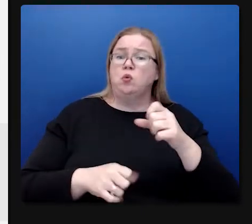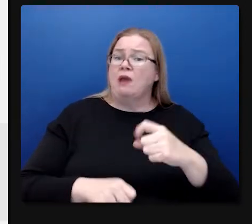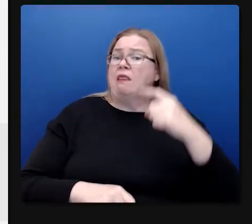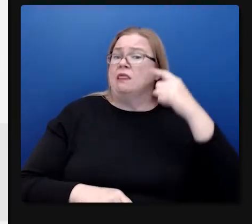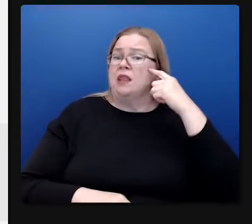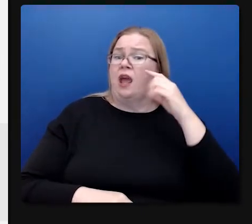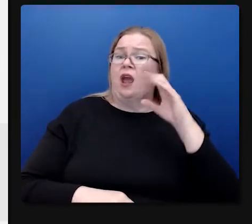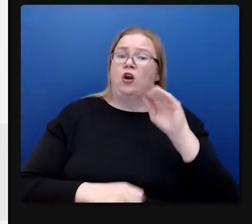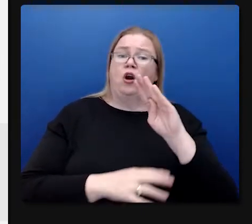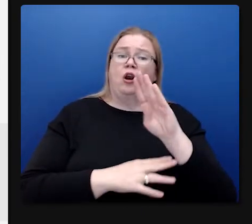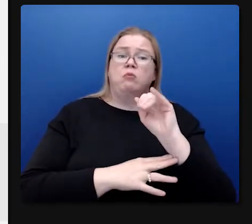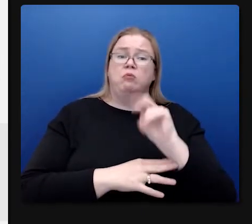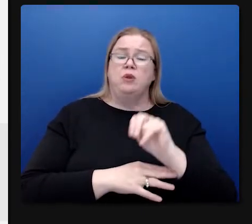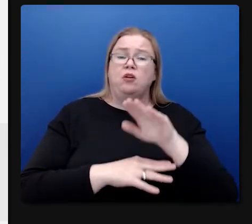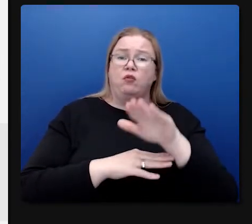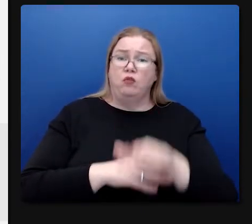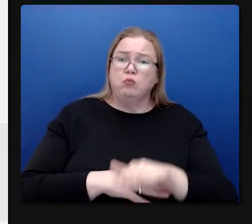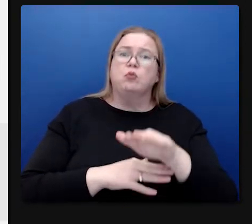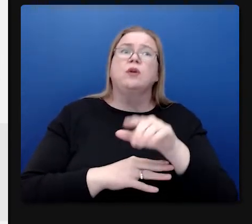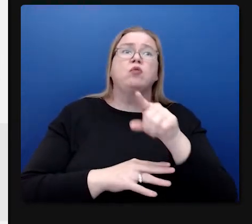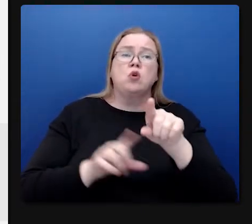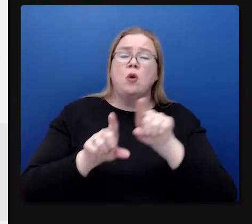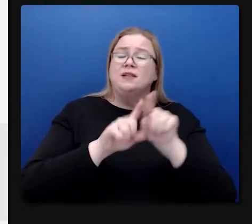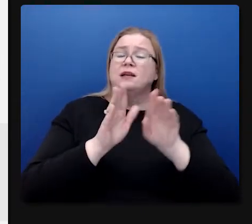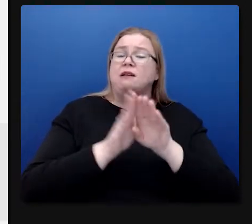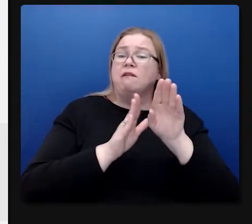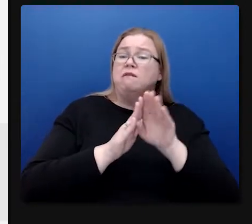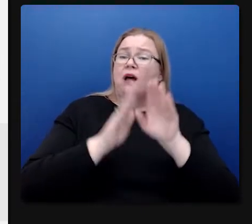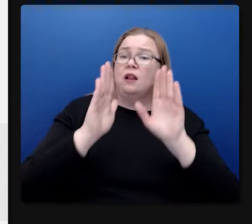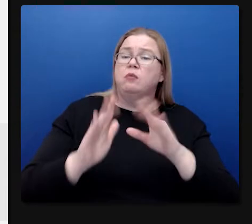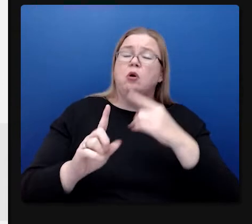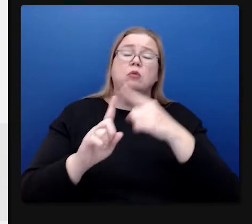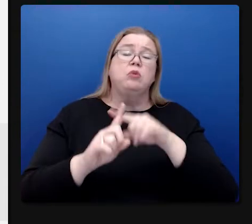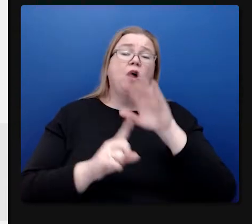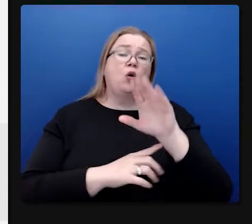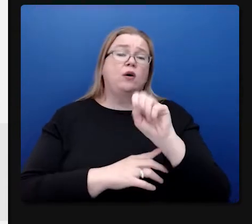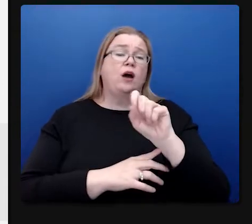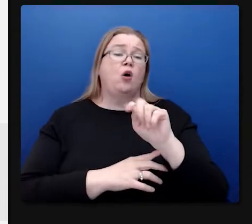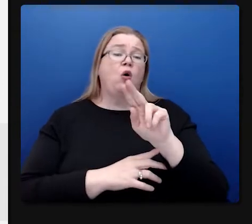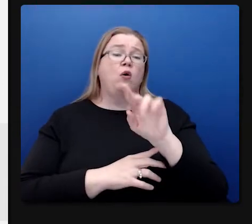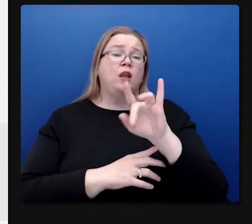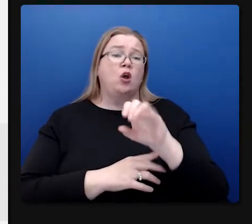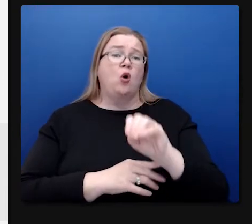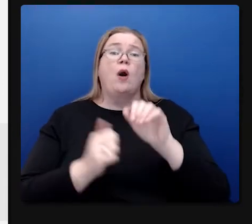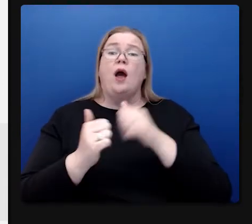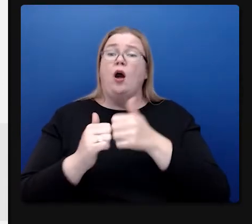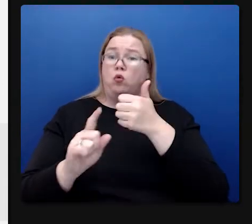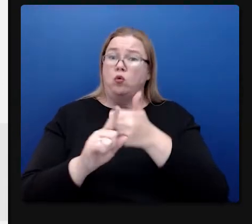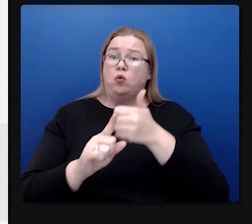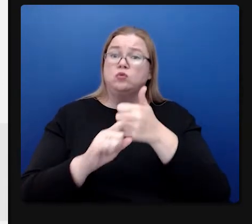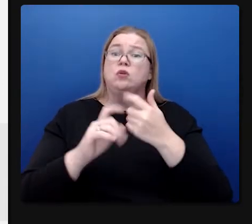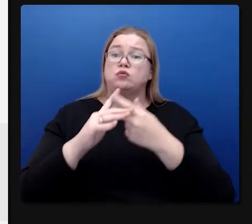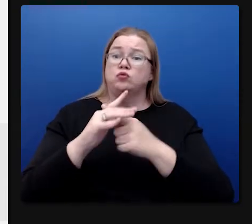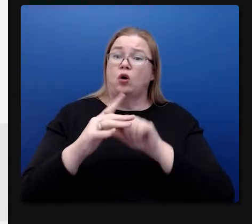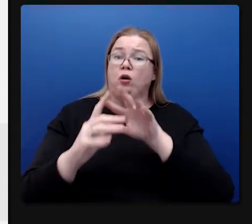about the carbon footprint to you as a developer, and also your studio. And some steps of how you can get started.